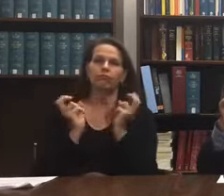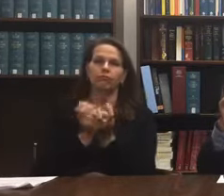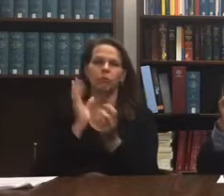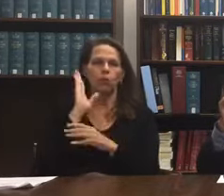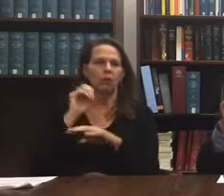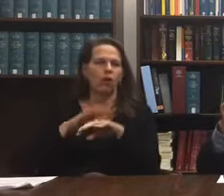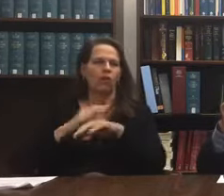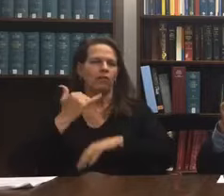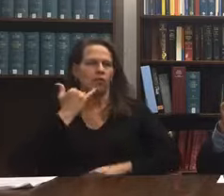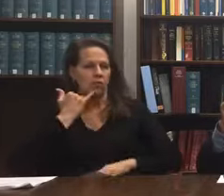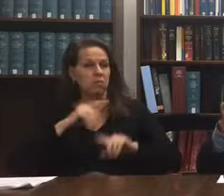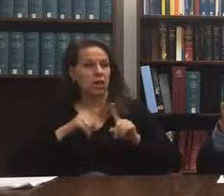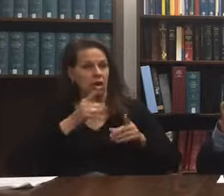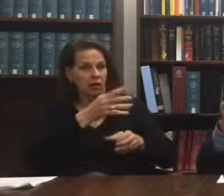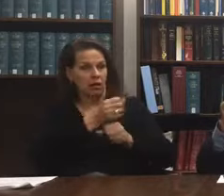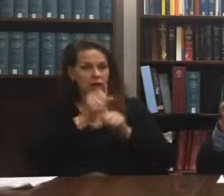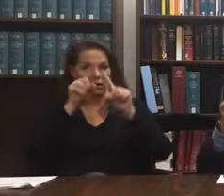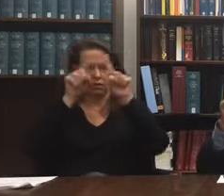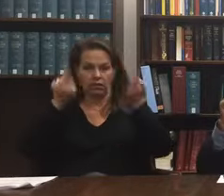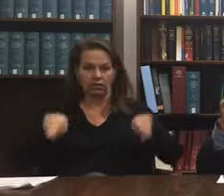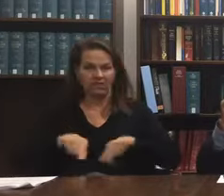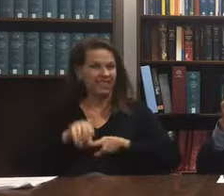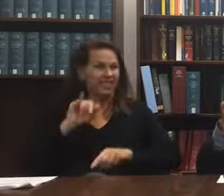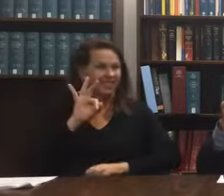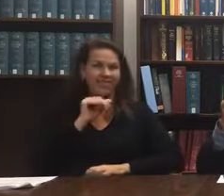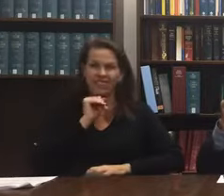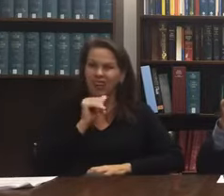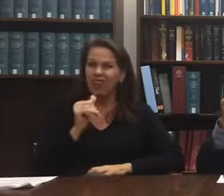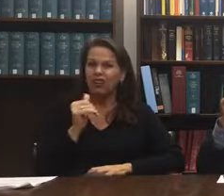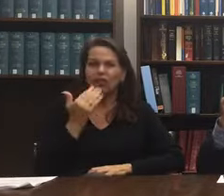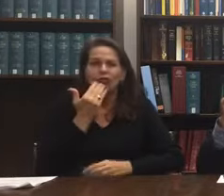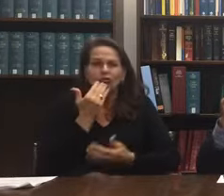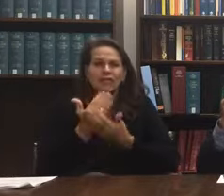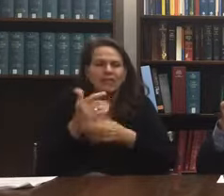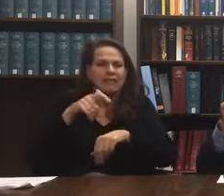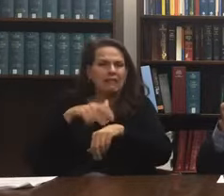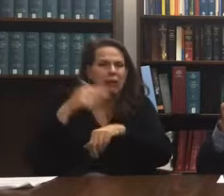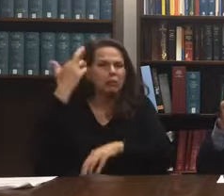get your fair hearing notice if it isn't a reasonable time or date in other words